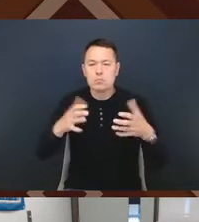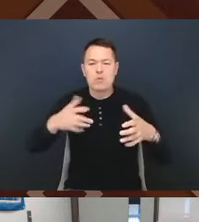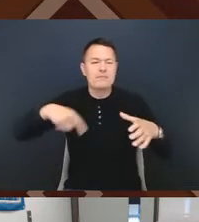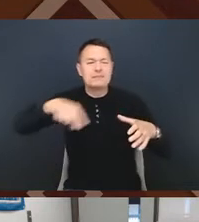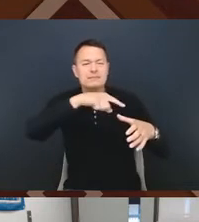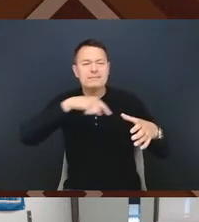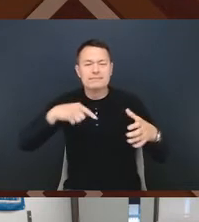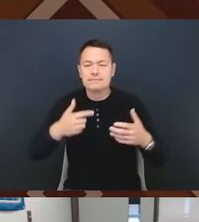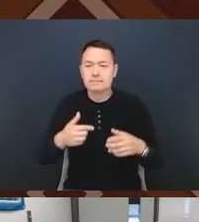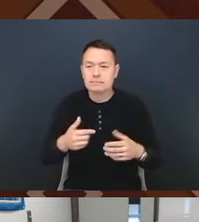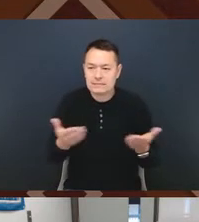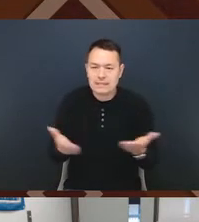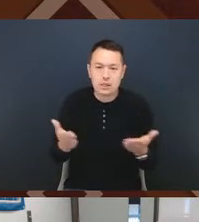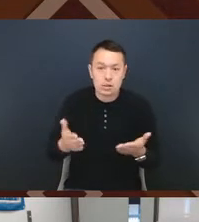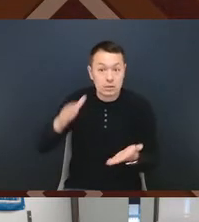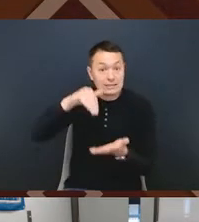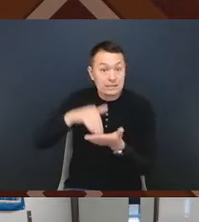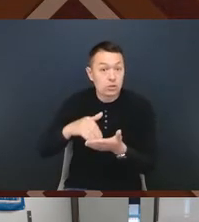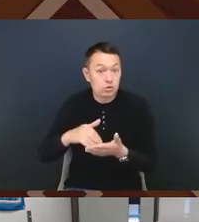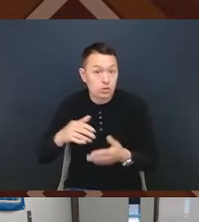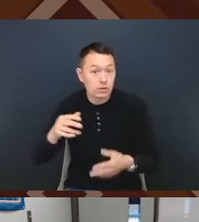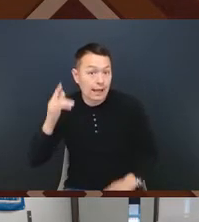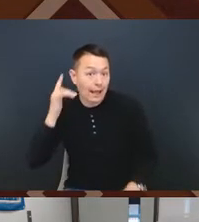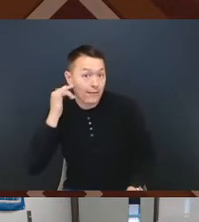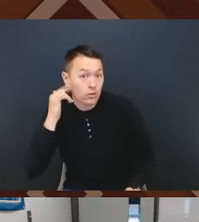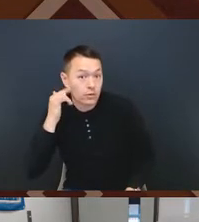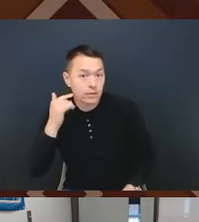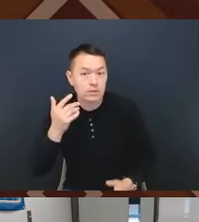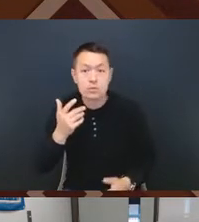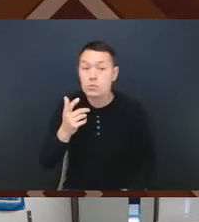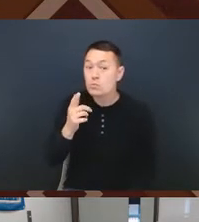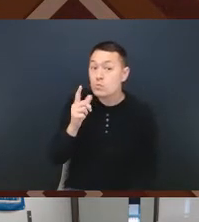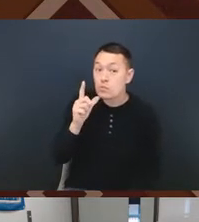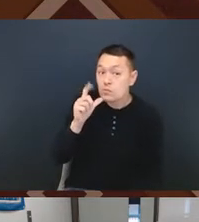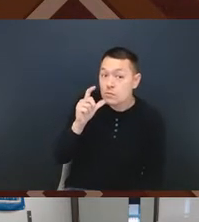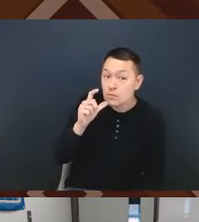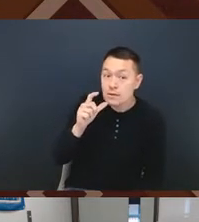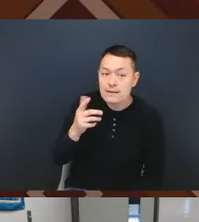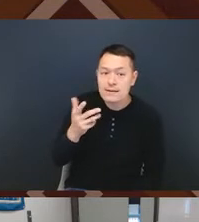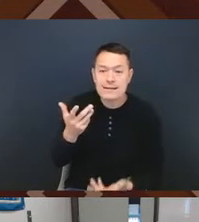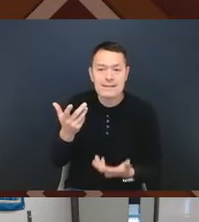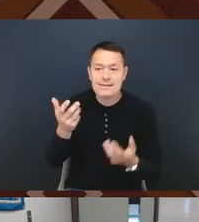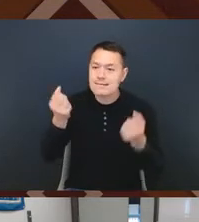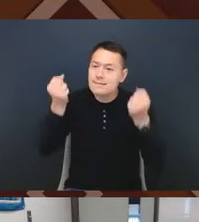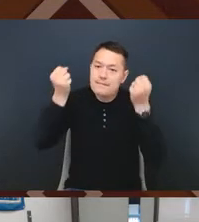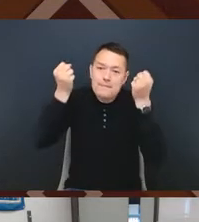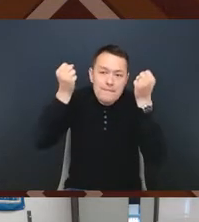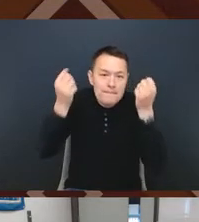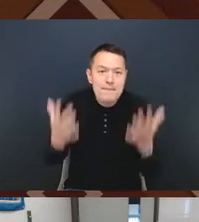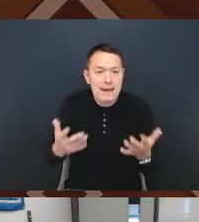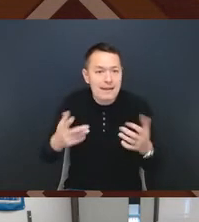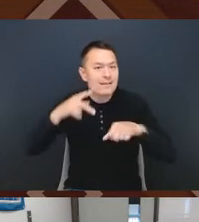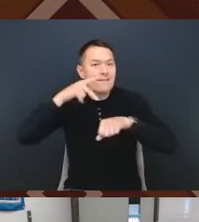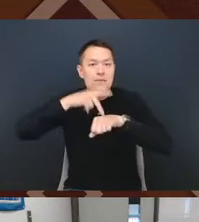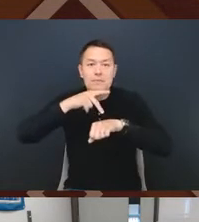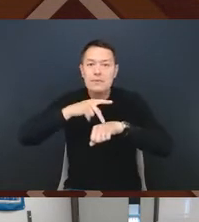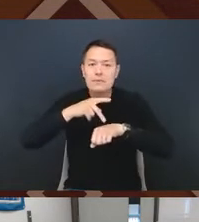here in central California. Right. It was it was there were a lot of Filipinos. There were a very big part of that movement.